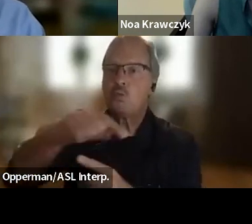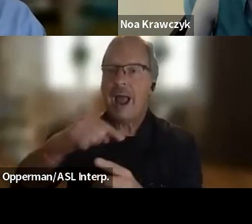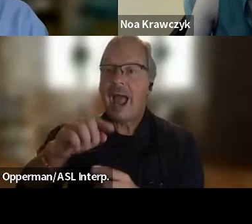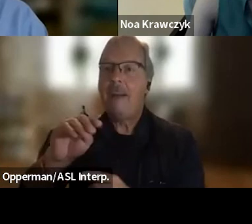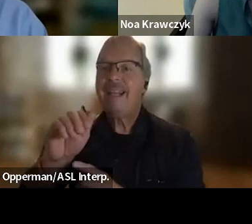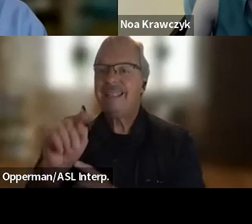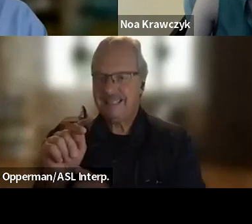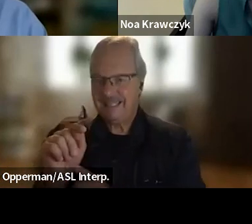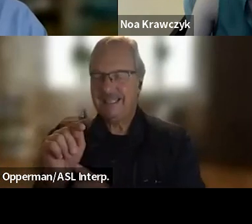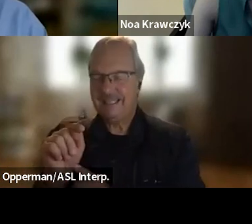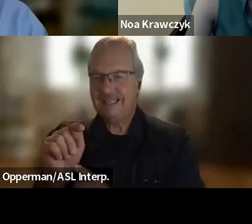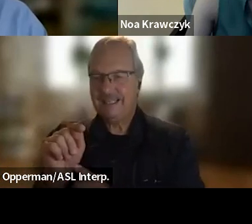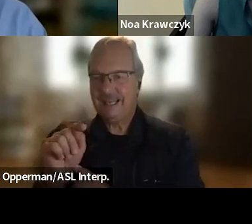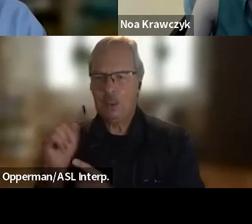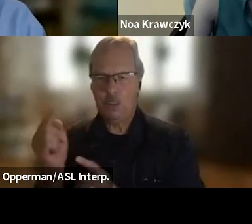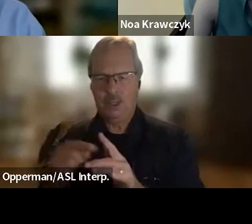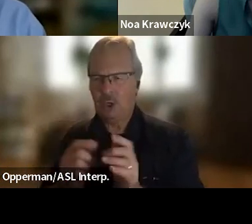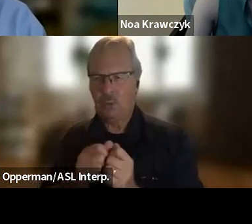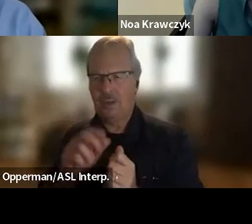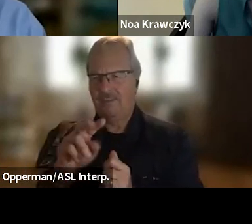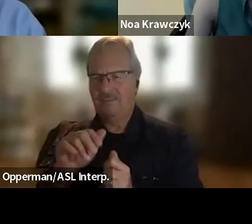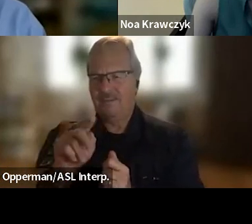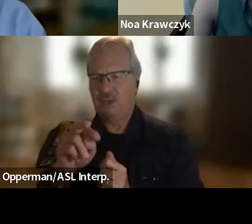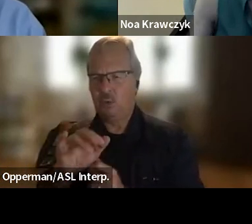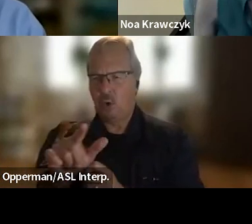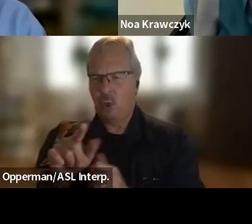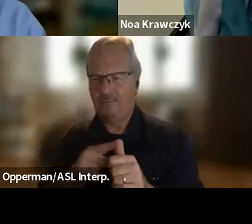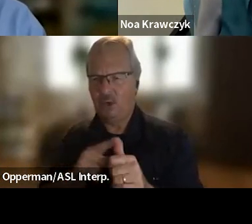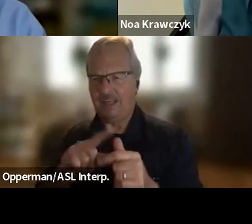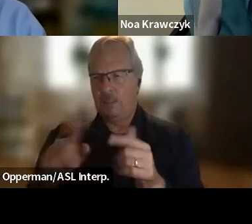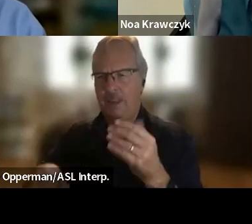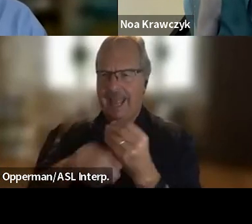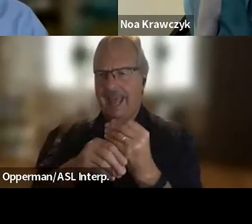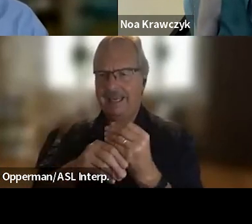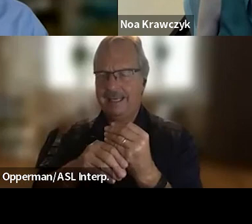And because we started with Vivitrol first and then added in the next two,